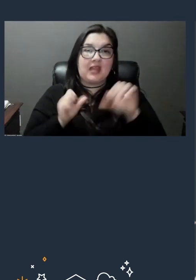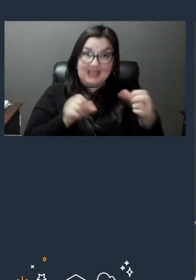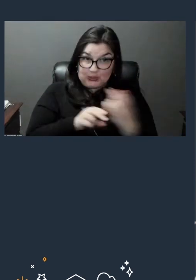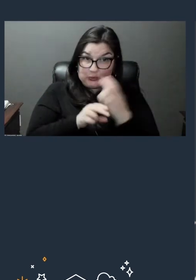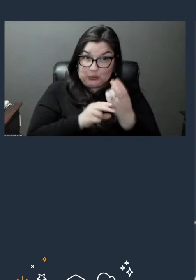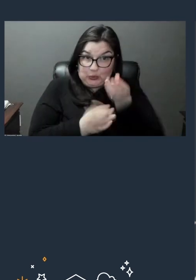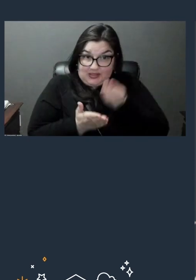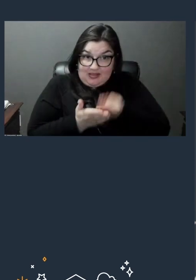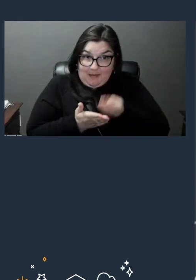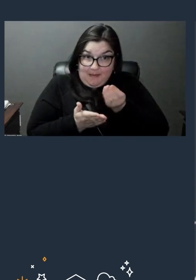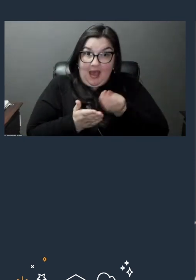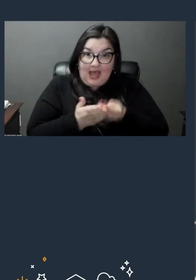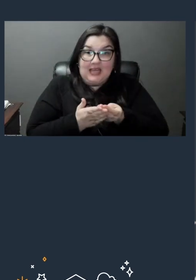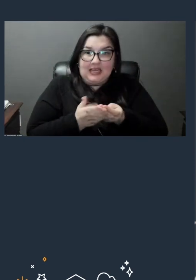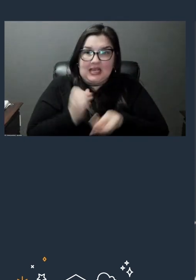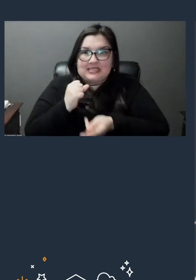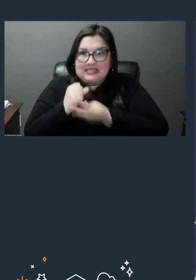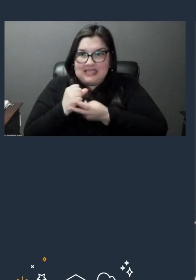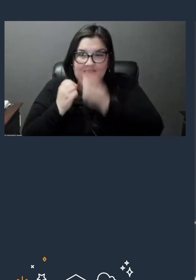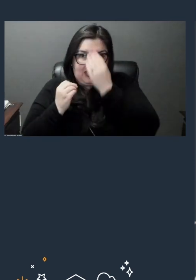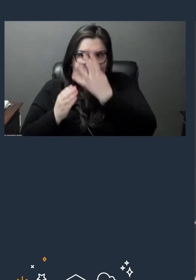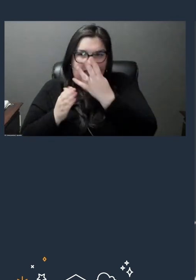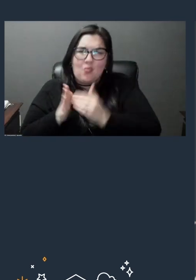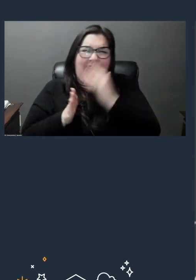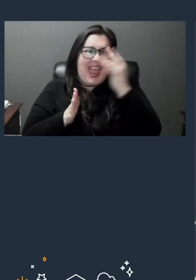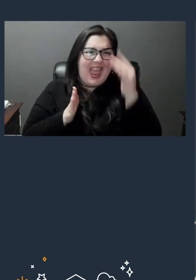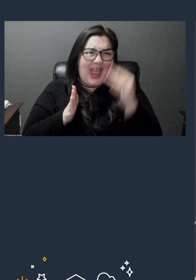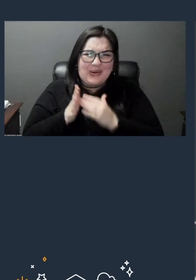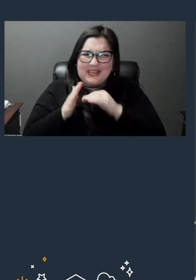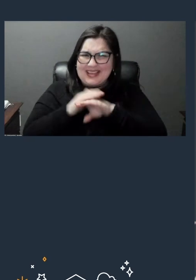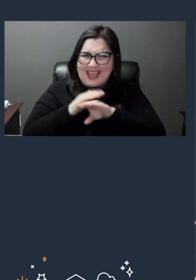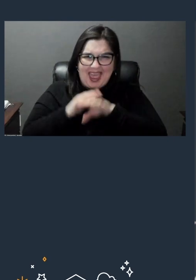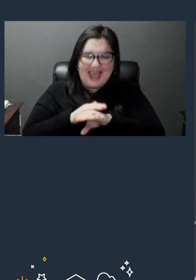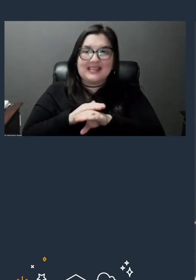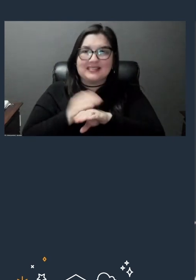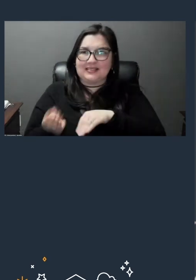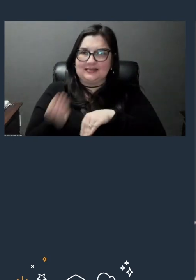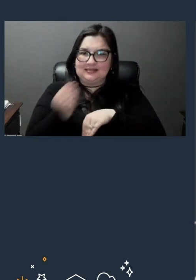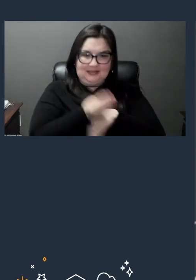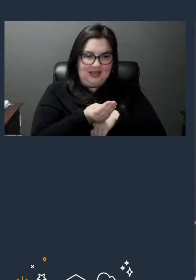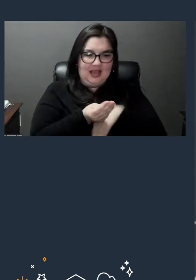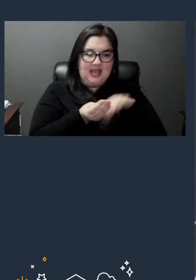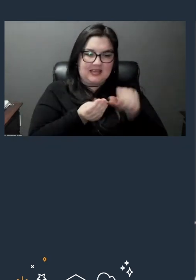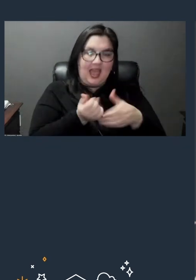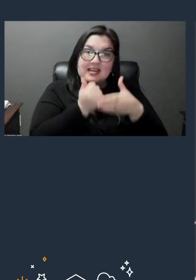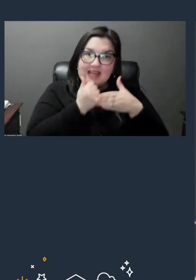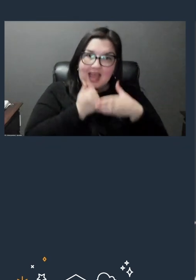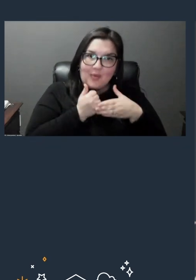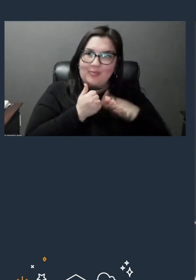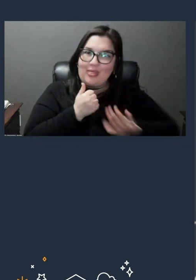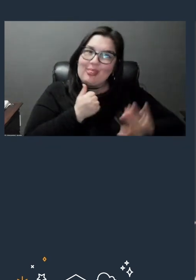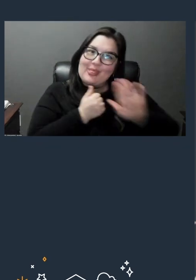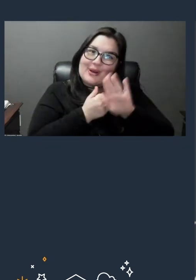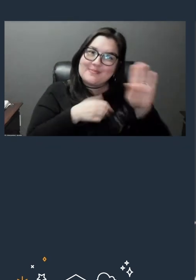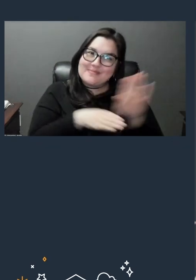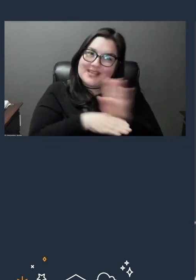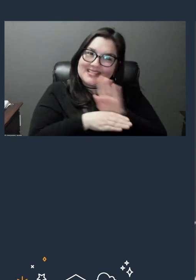on the data that's rarely accessed for things that really help their business. And that's why it's so important